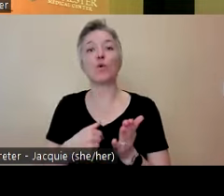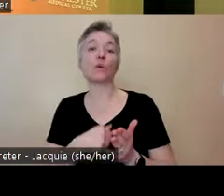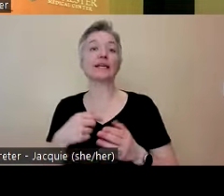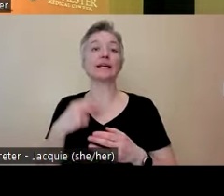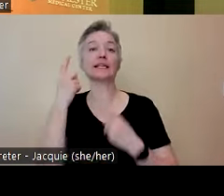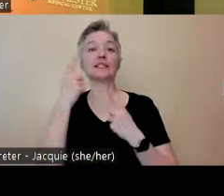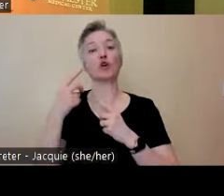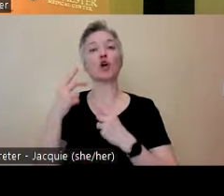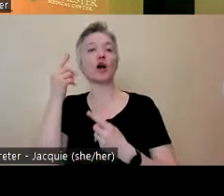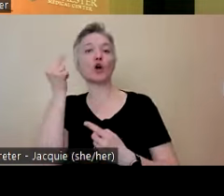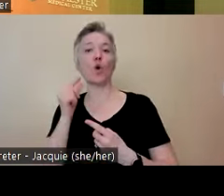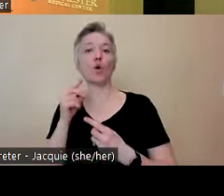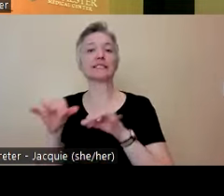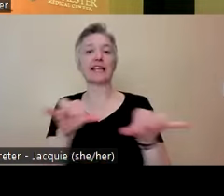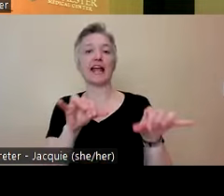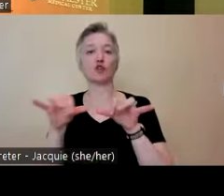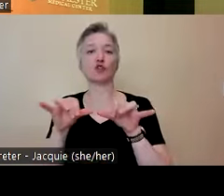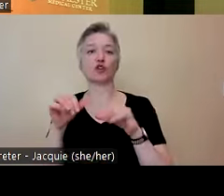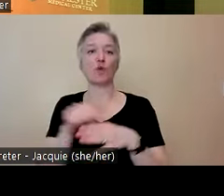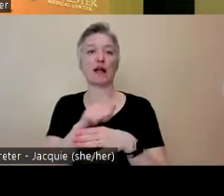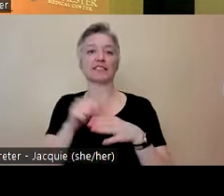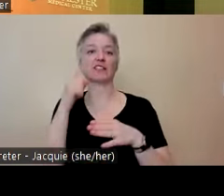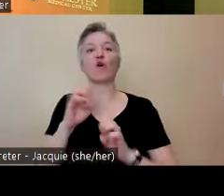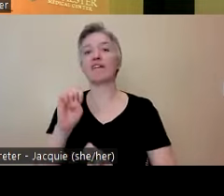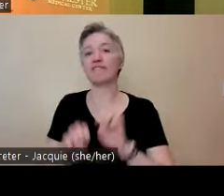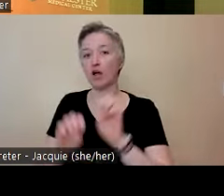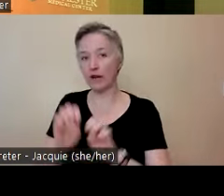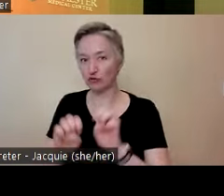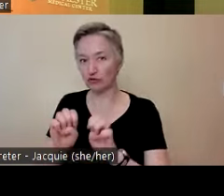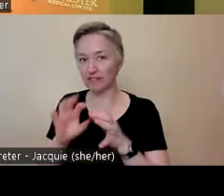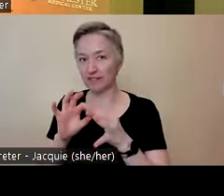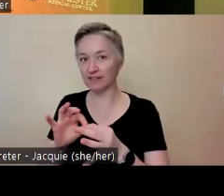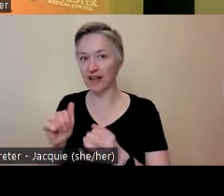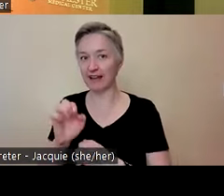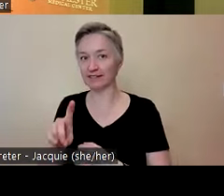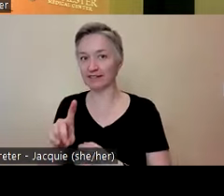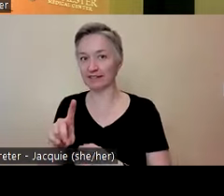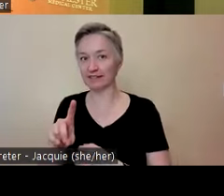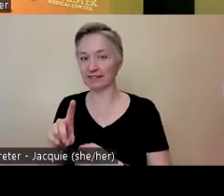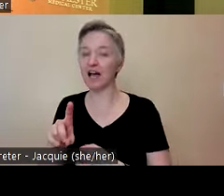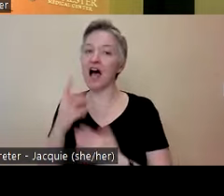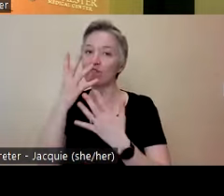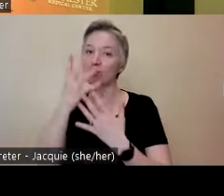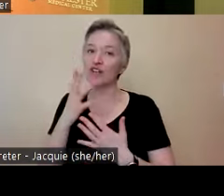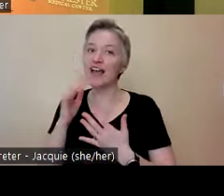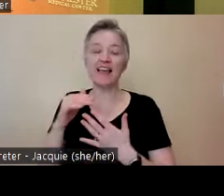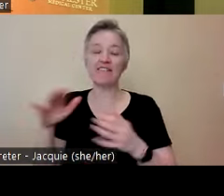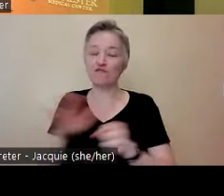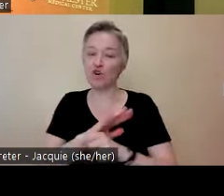practices for autism which unfortunately rely completely on caregiver report and clinician